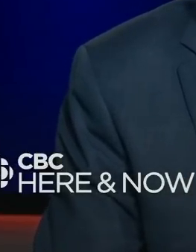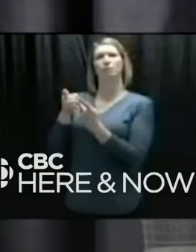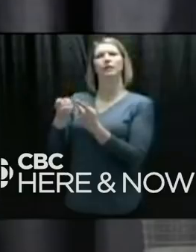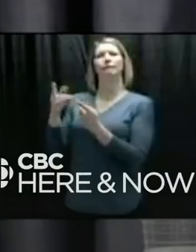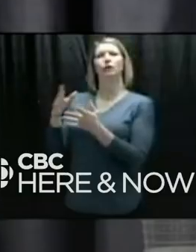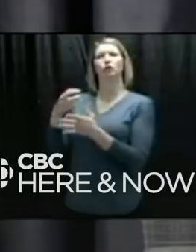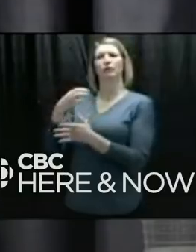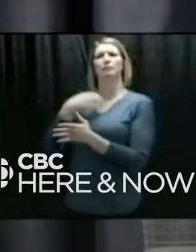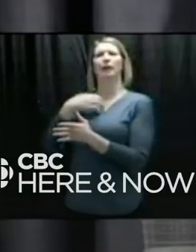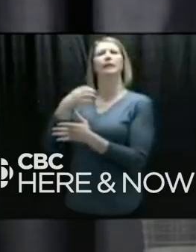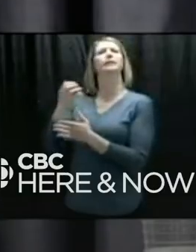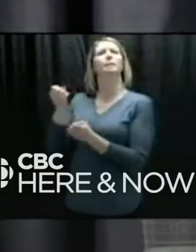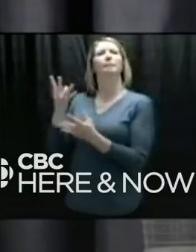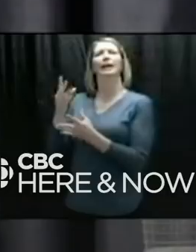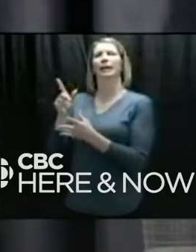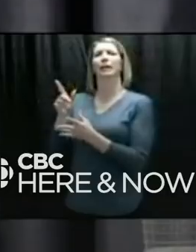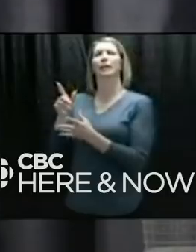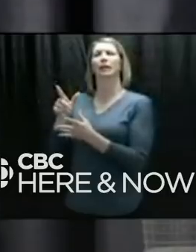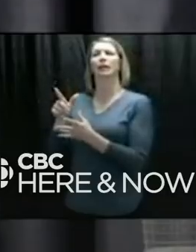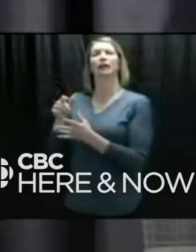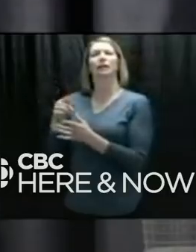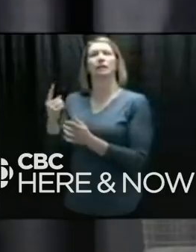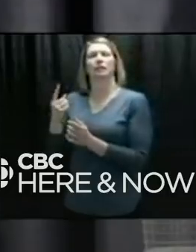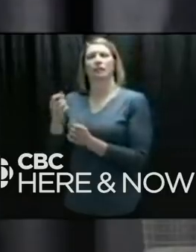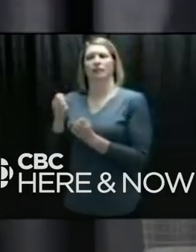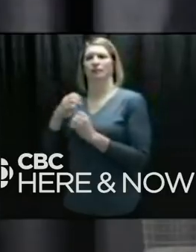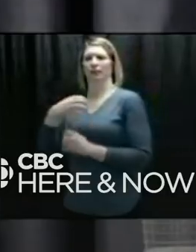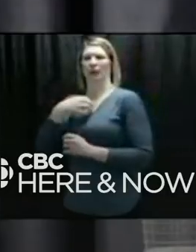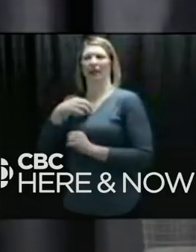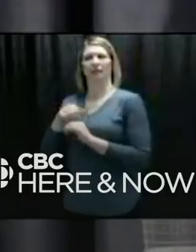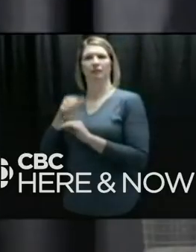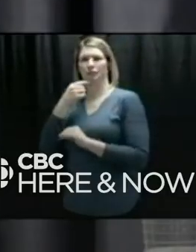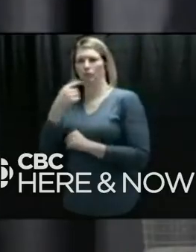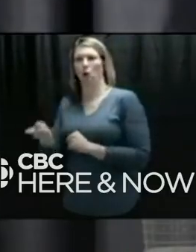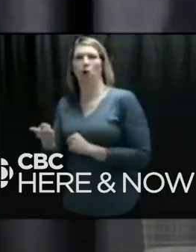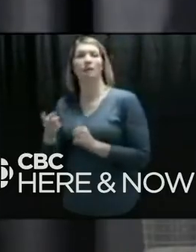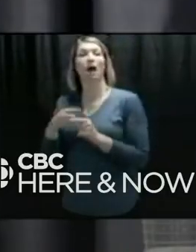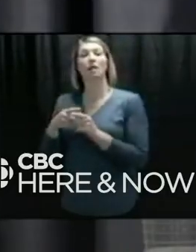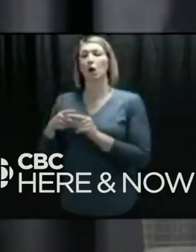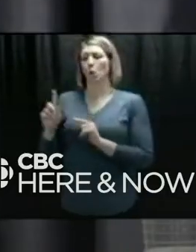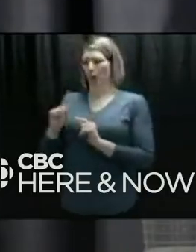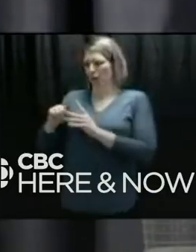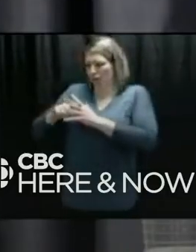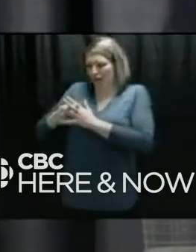THERE'S A HEALTH HAZARD, EVEN THOUGH PEOPLE ARE IN THEIR CARS.